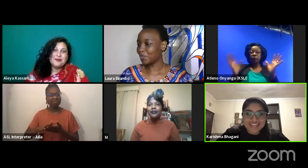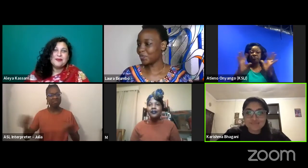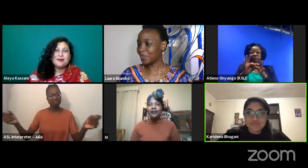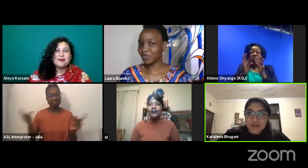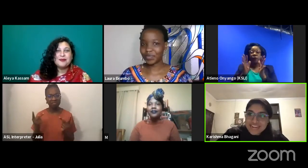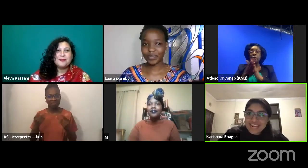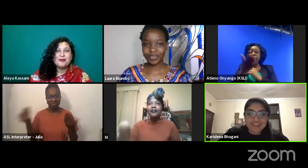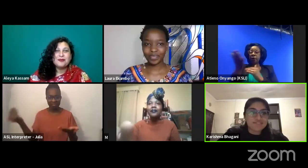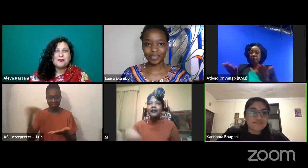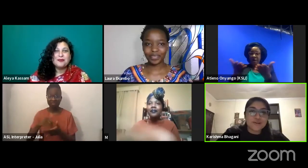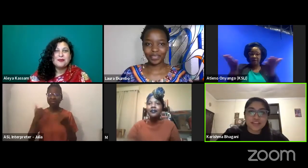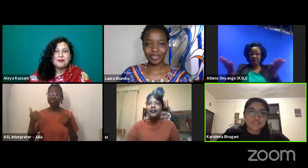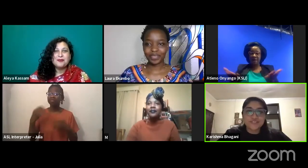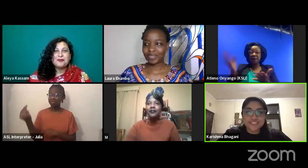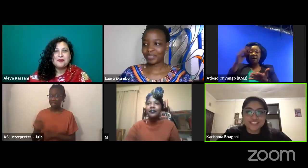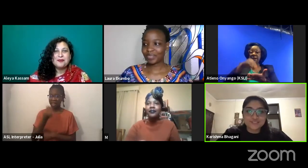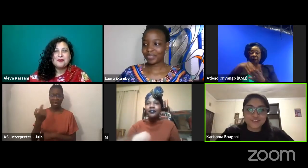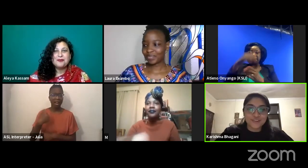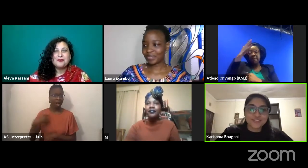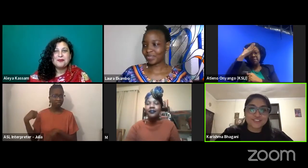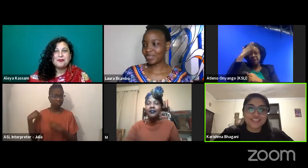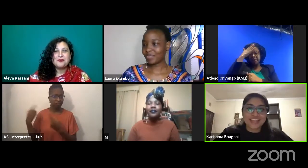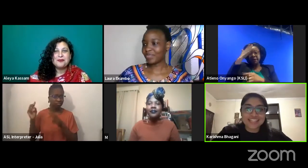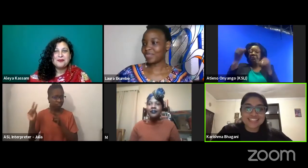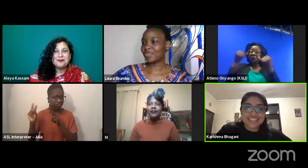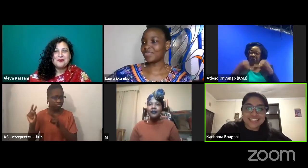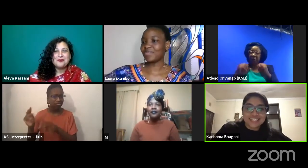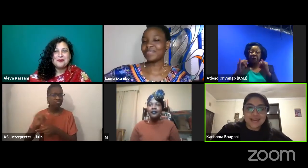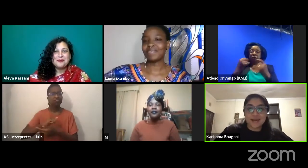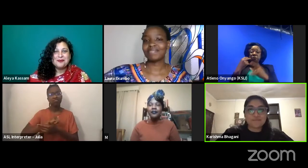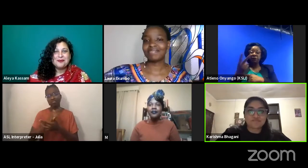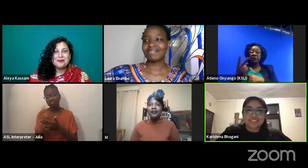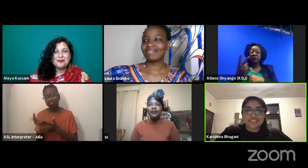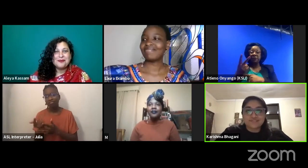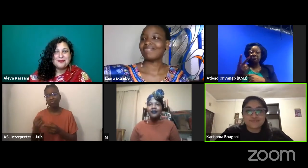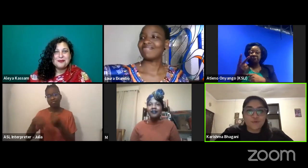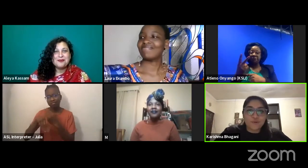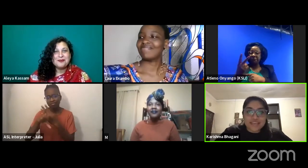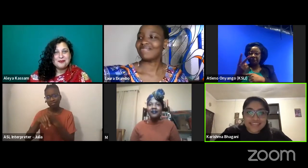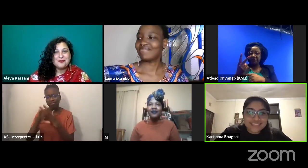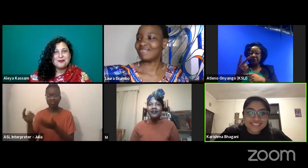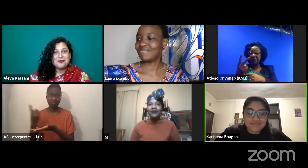It's Monday, I've been looking forward to these phone calls for the last four weeks